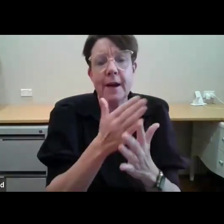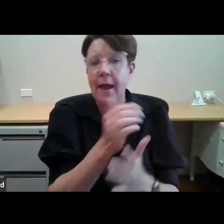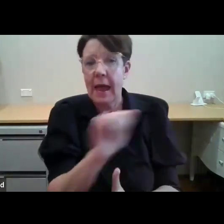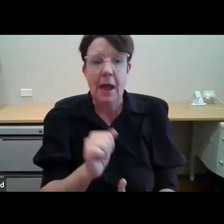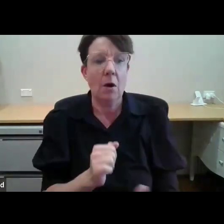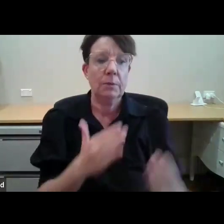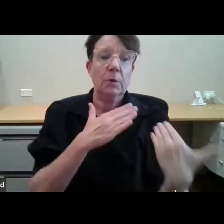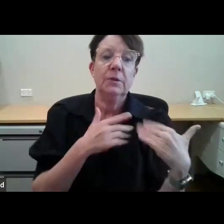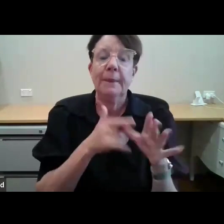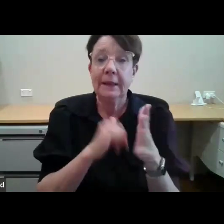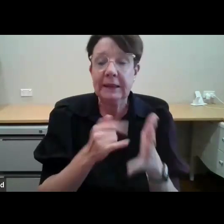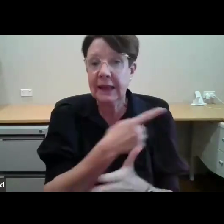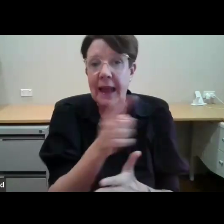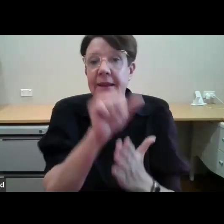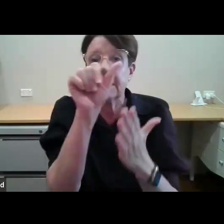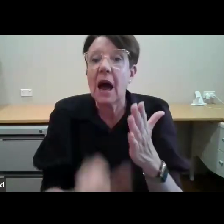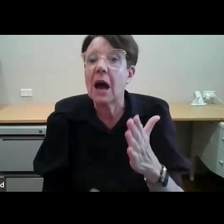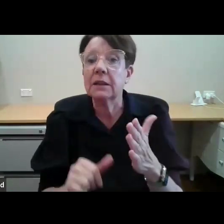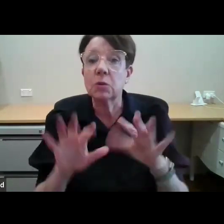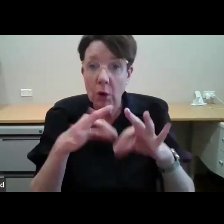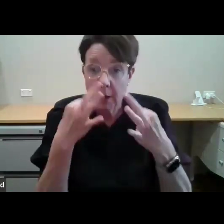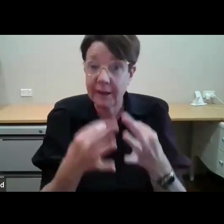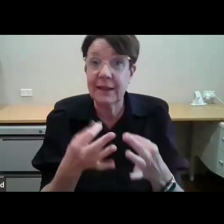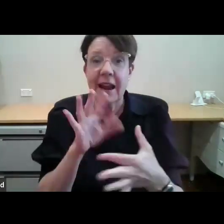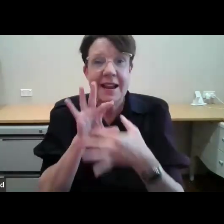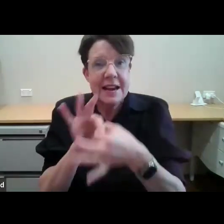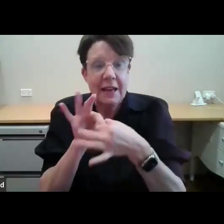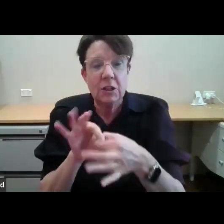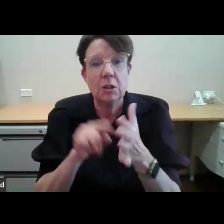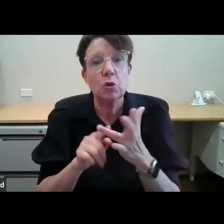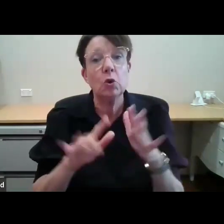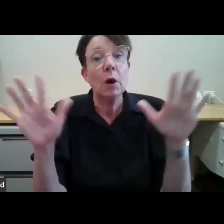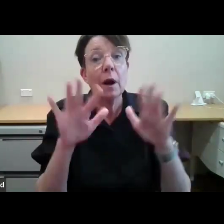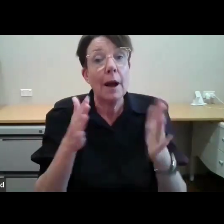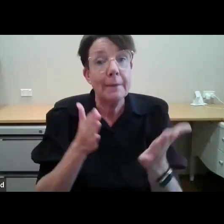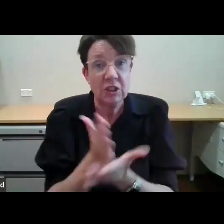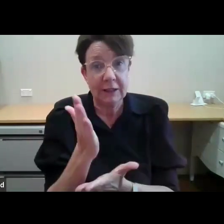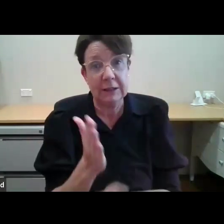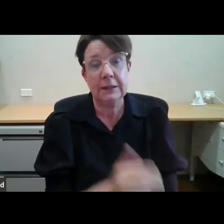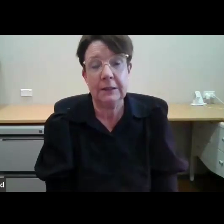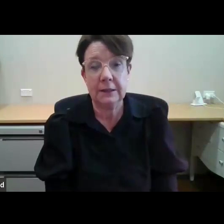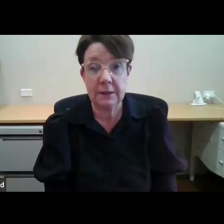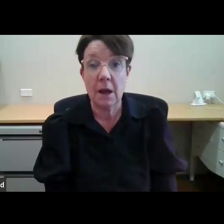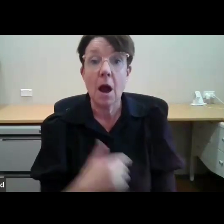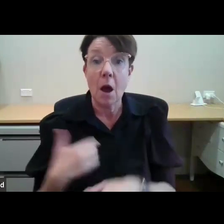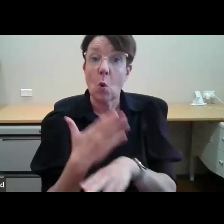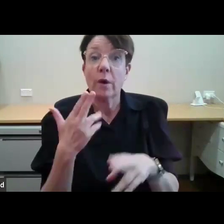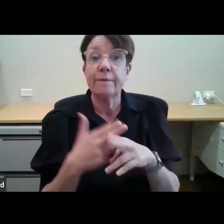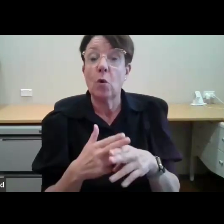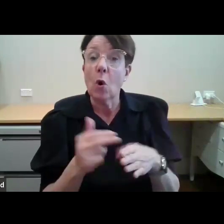, as a governance educator with the governance Institute of Australia and a research focused on the empowerment of